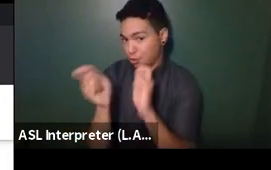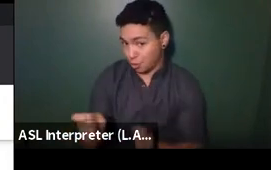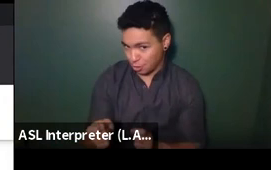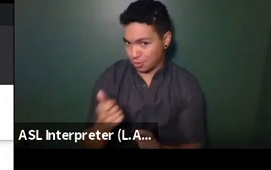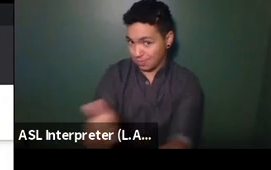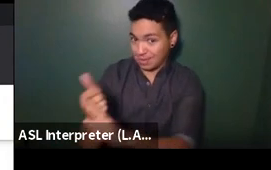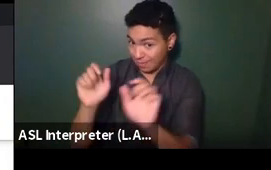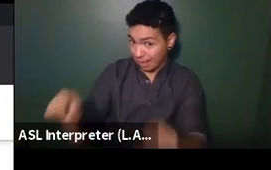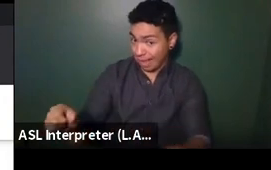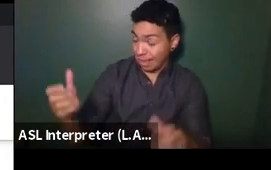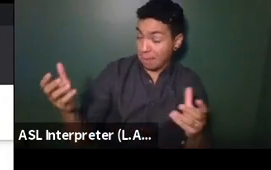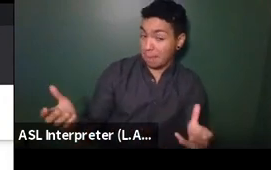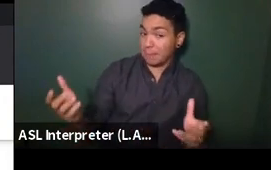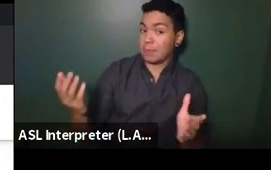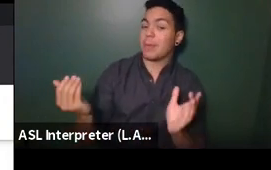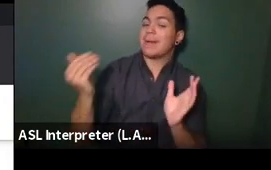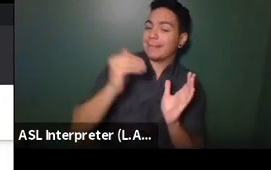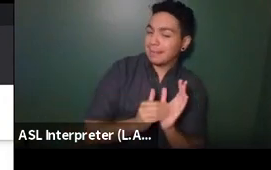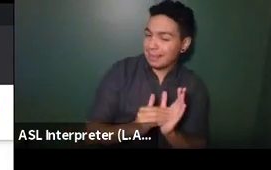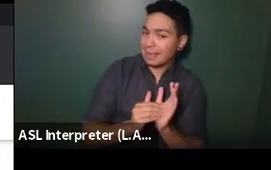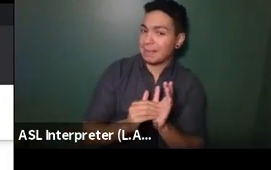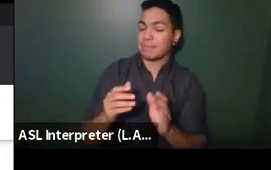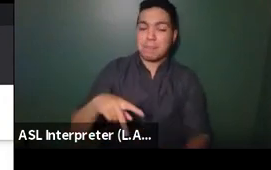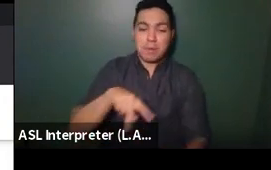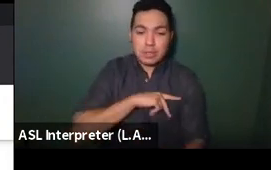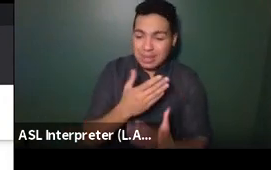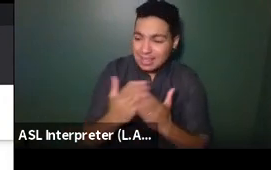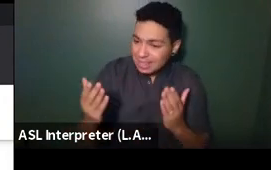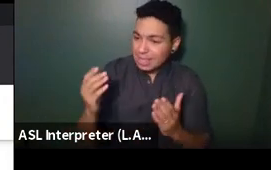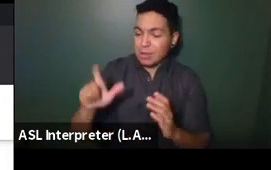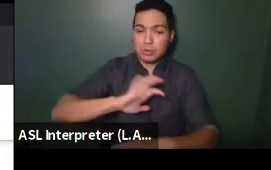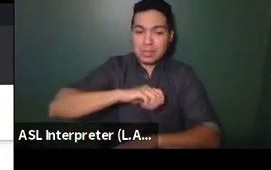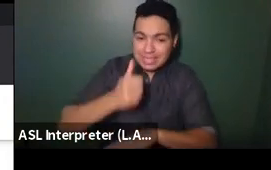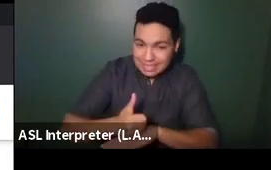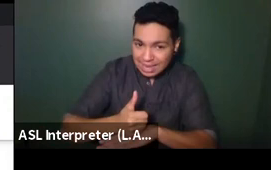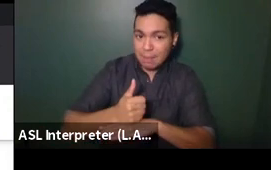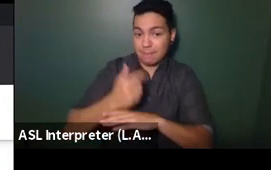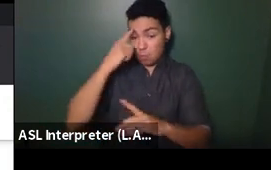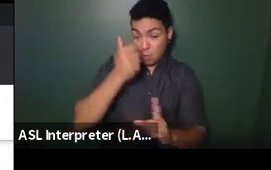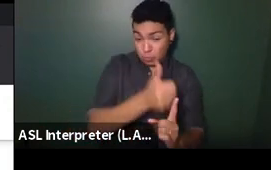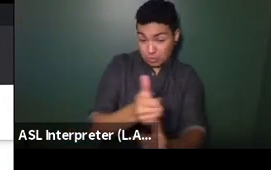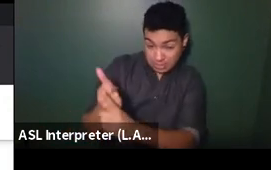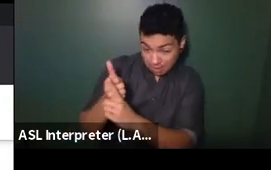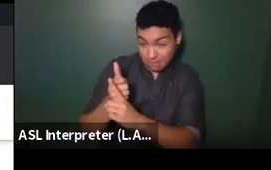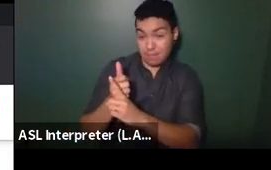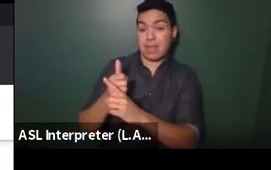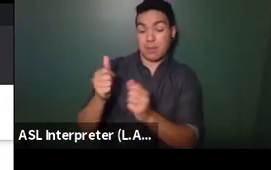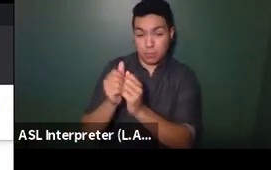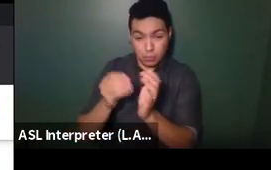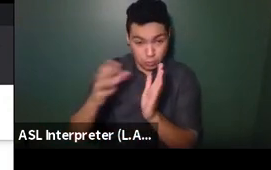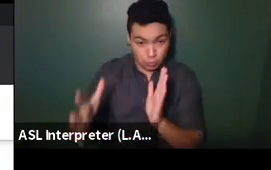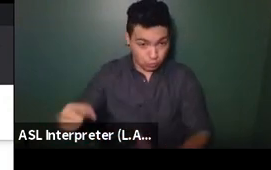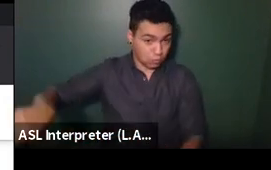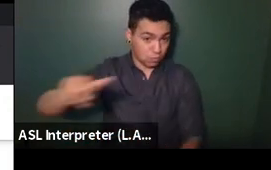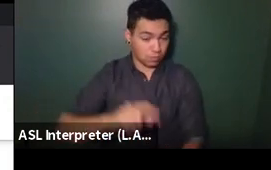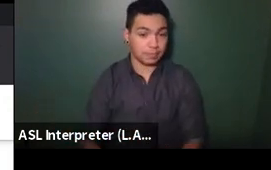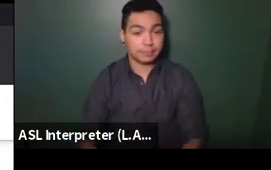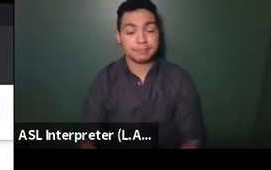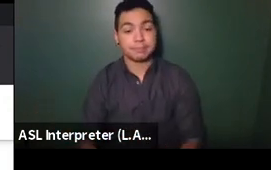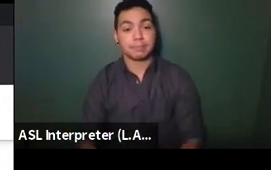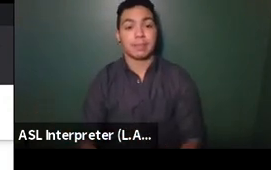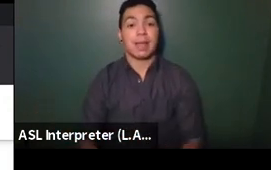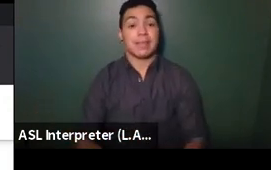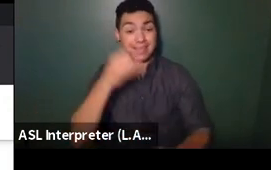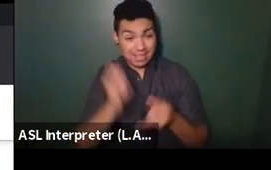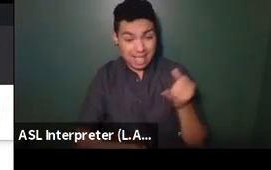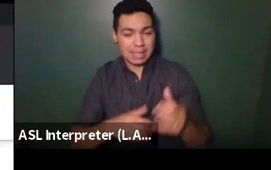Katherine Livick - ESD 112: So you have, this again is one of those very personal things that you have to set up for yourself. And last but not least parent access is really limited